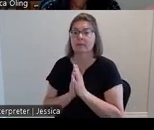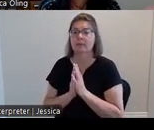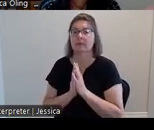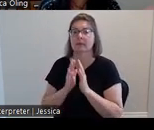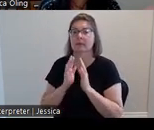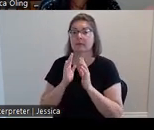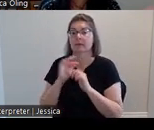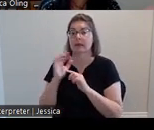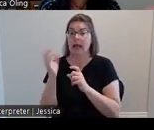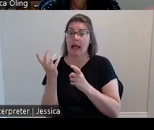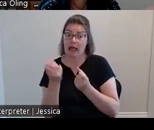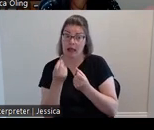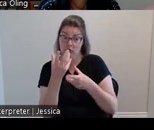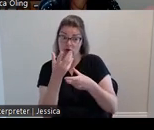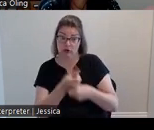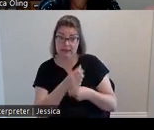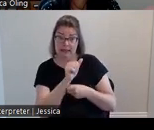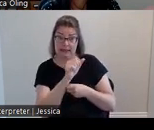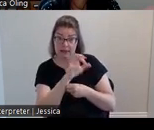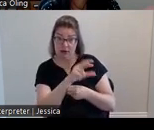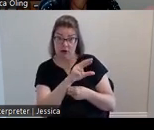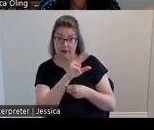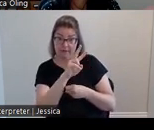there's actually been, um, some research about this.